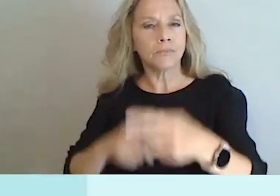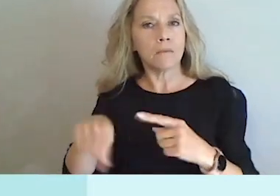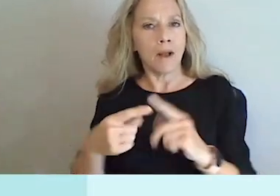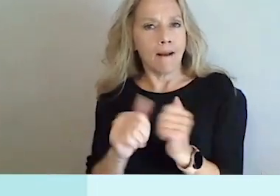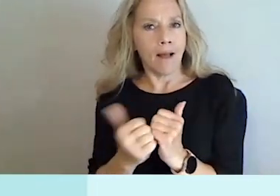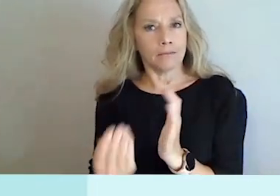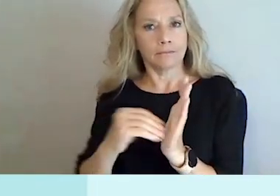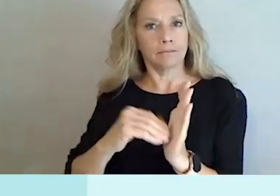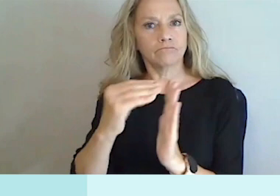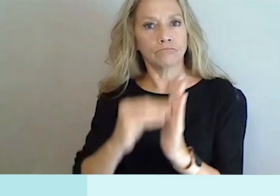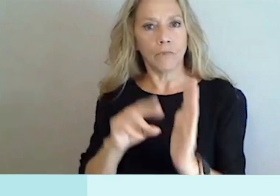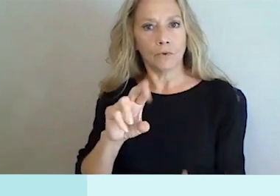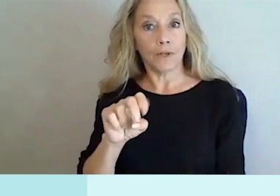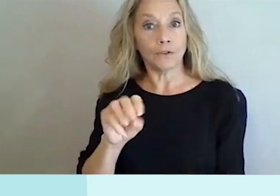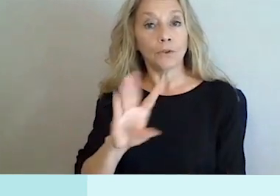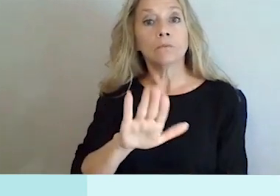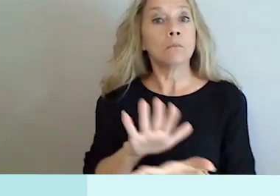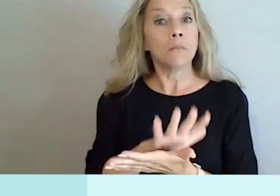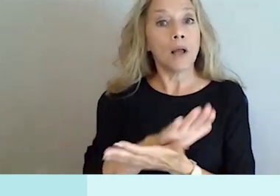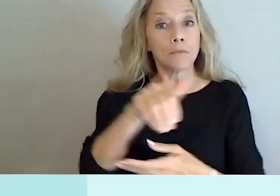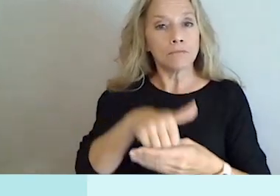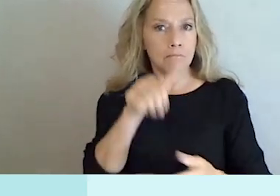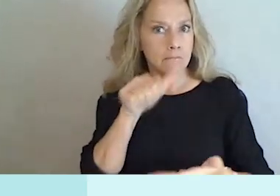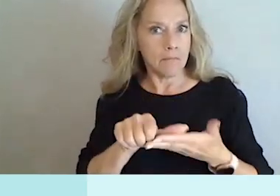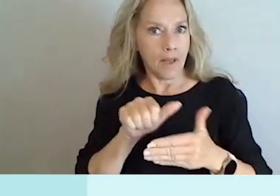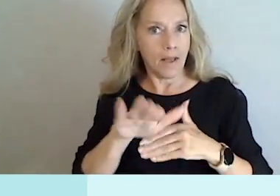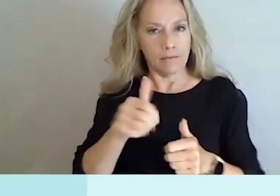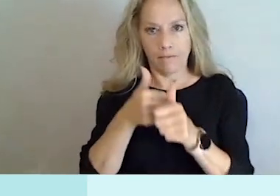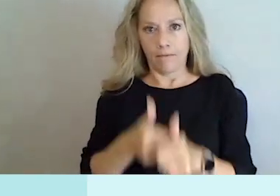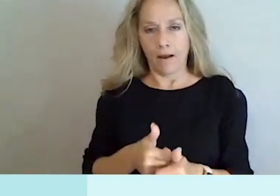Paper Renewal Packets are mailed to the address TennCare has on file for the case.